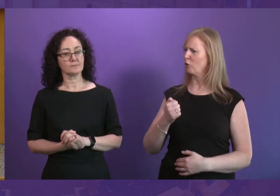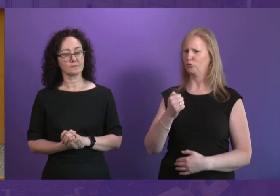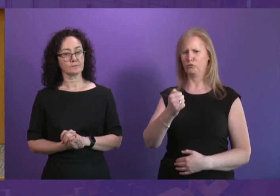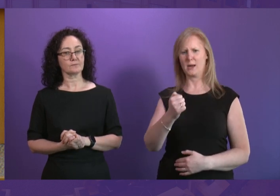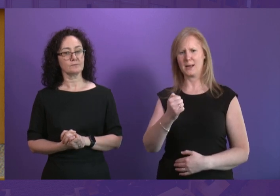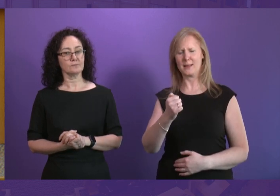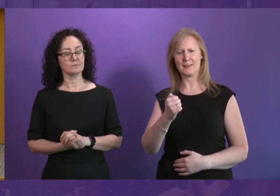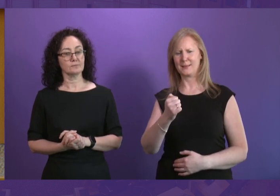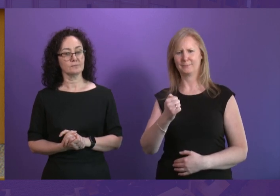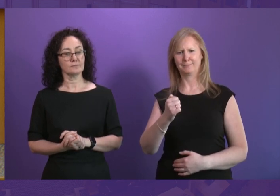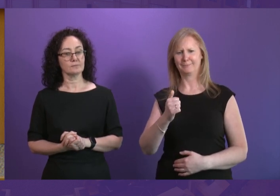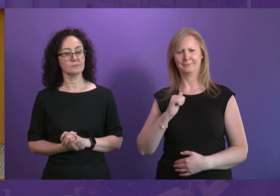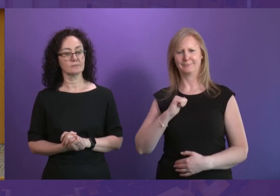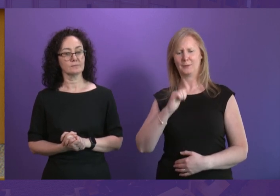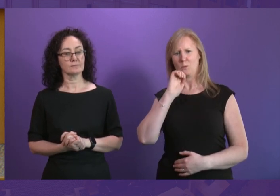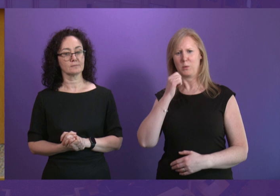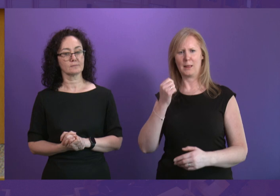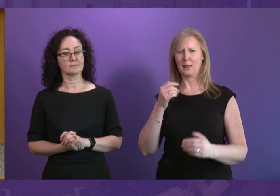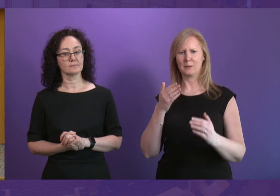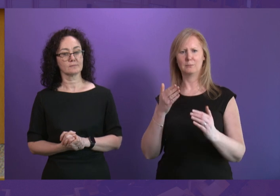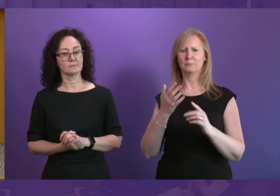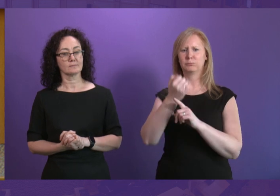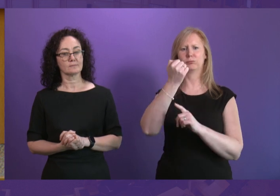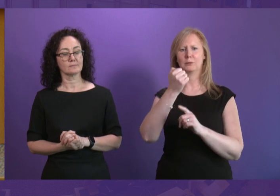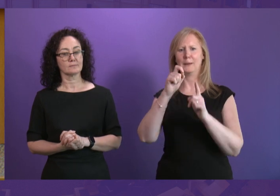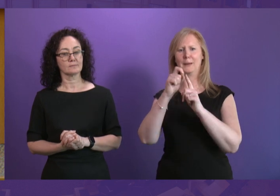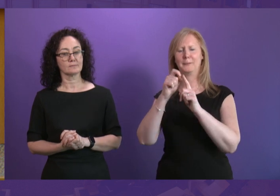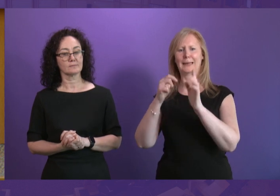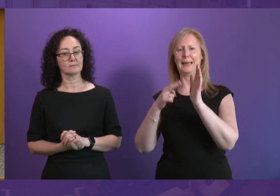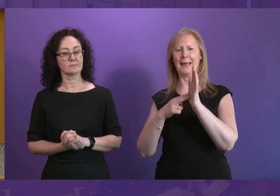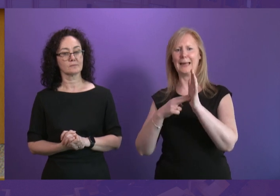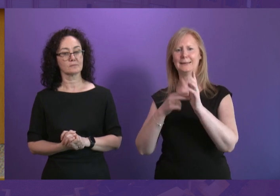to meet its public performance measure targets for months, if not years, to come. In December,